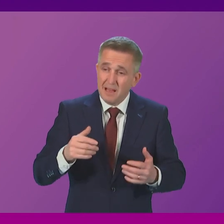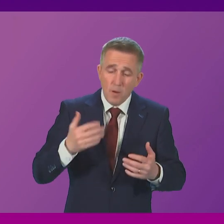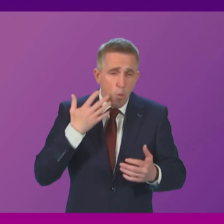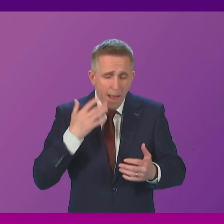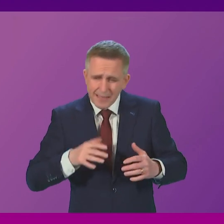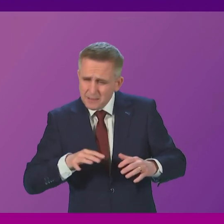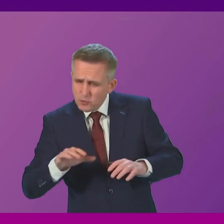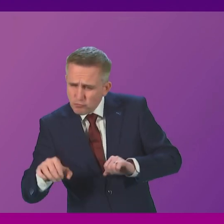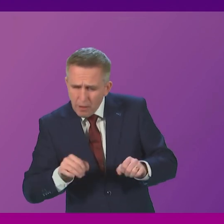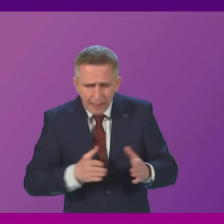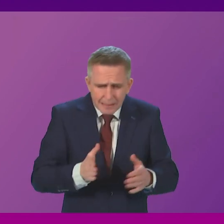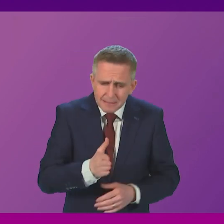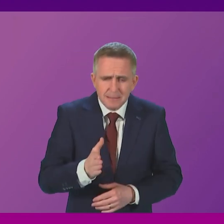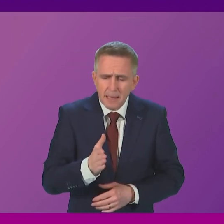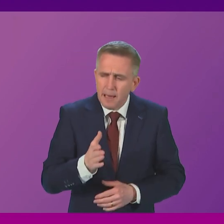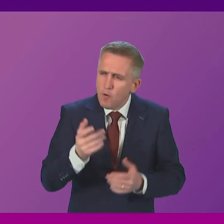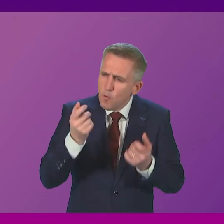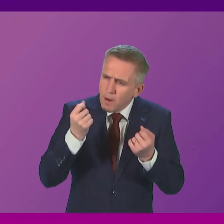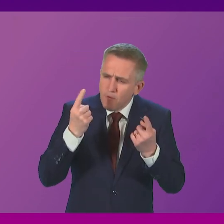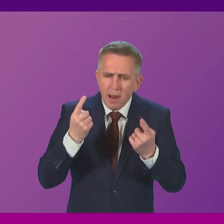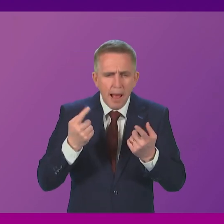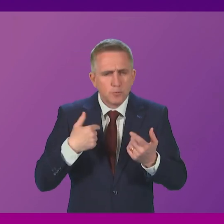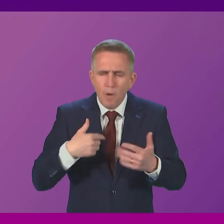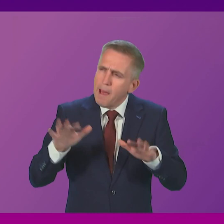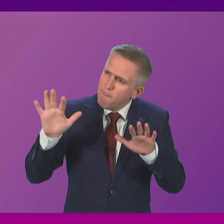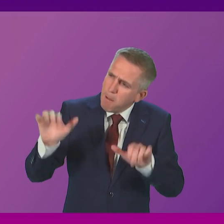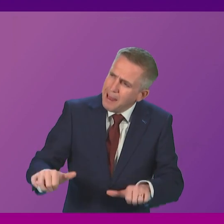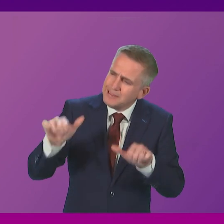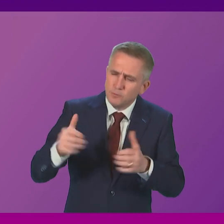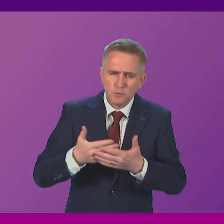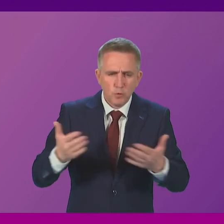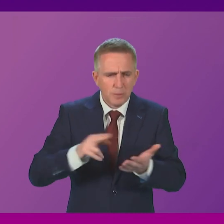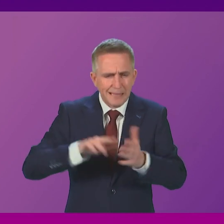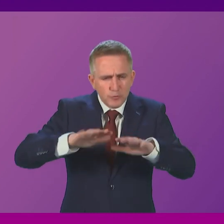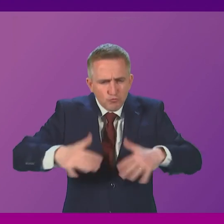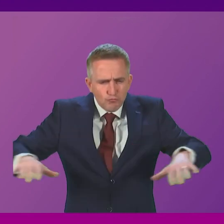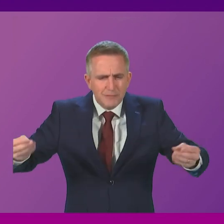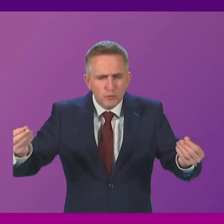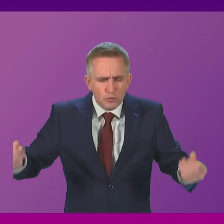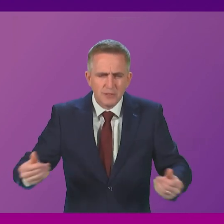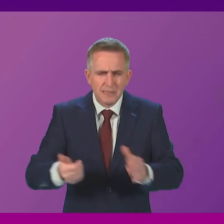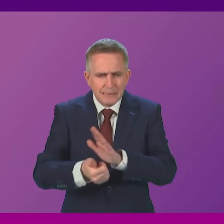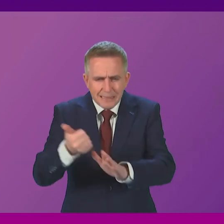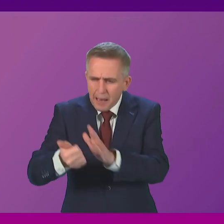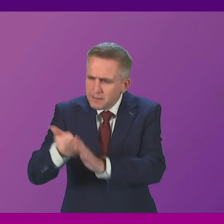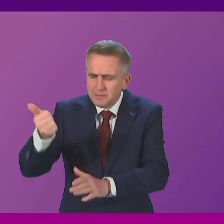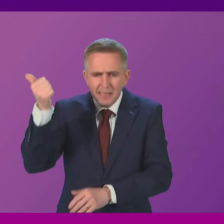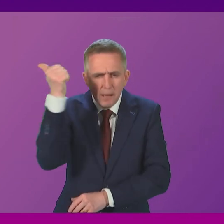is blessed with such immense natural resources and human talent—one that is brimming with potential and ingenuity.